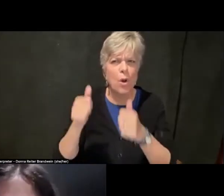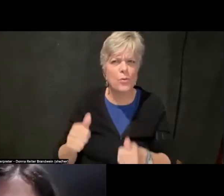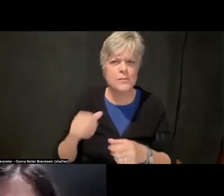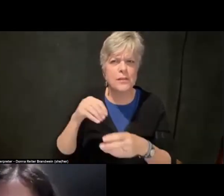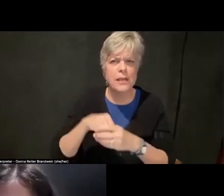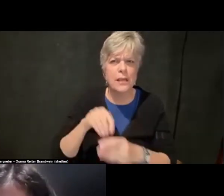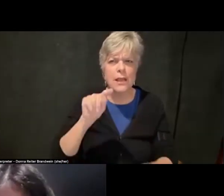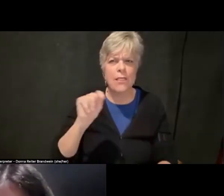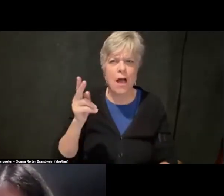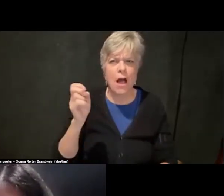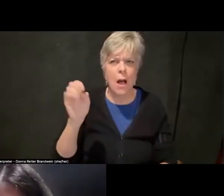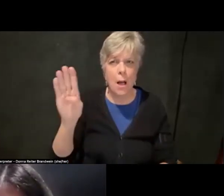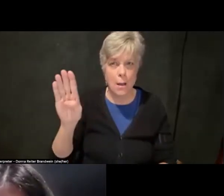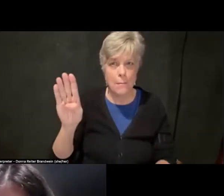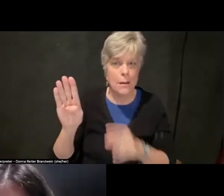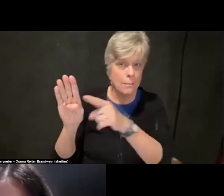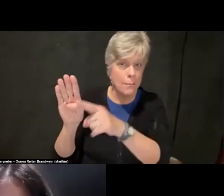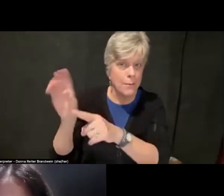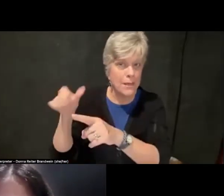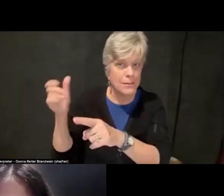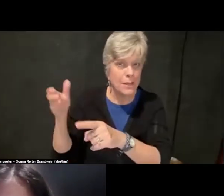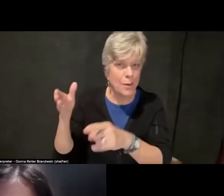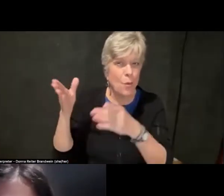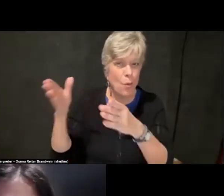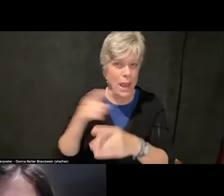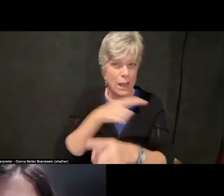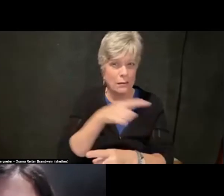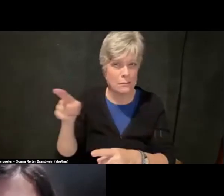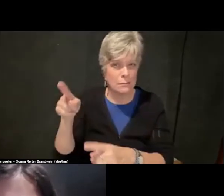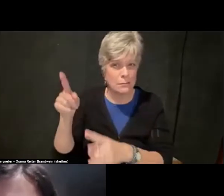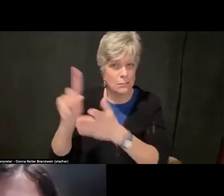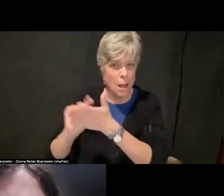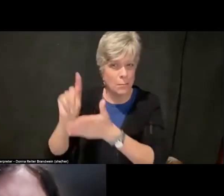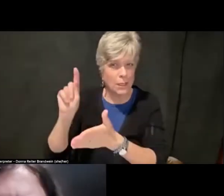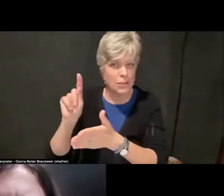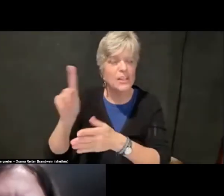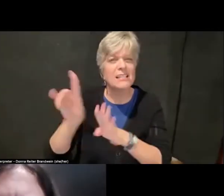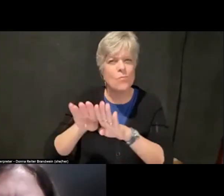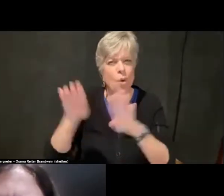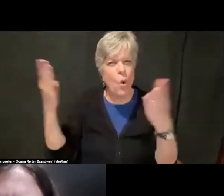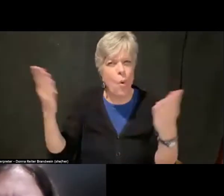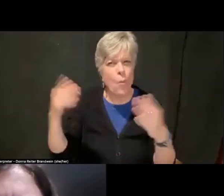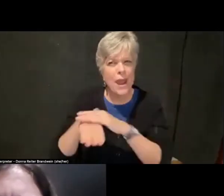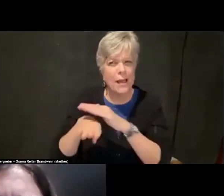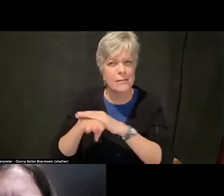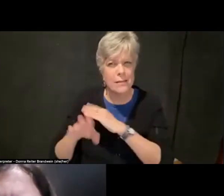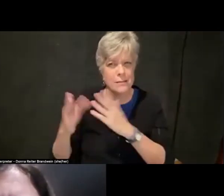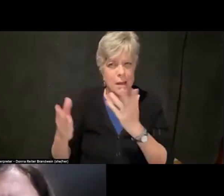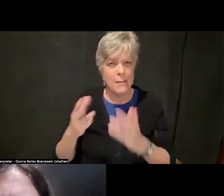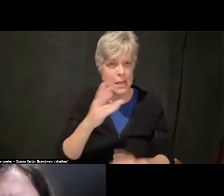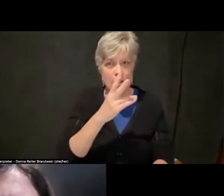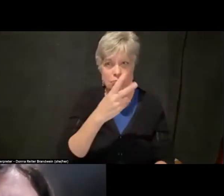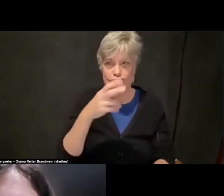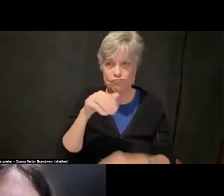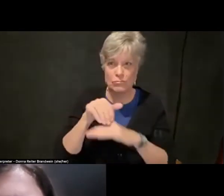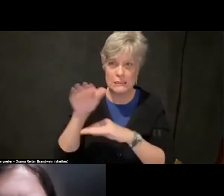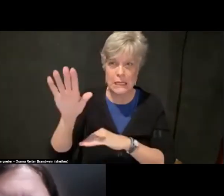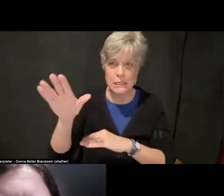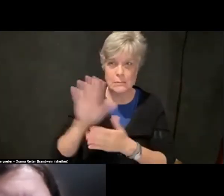'Cause that might be another avenue point that might be useful that's a little bit more open access. Yeah. Yeah, this is Liz.